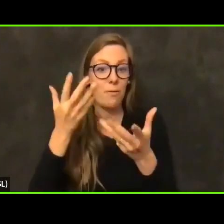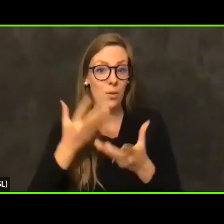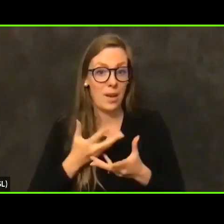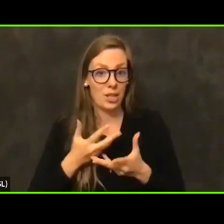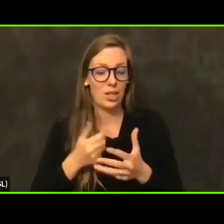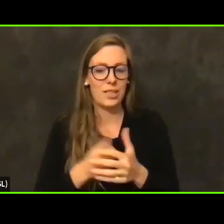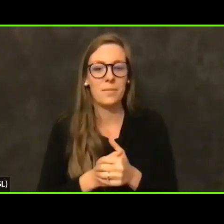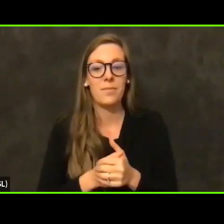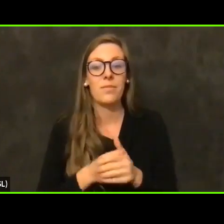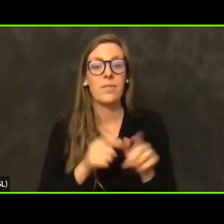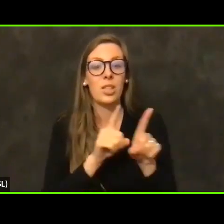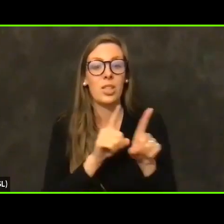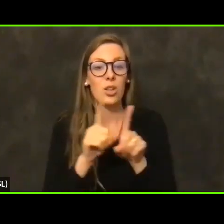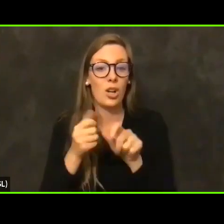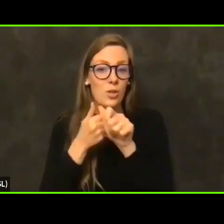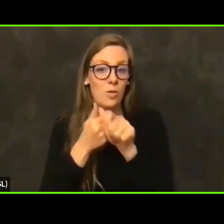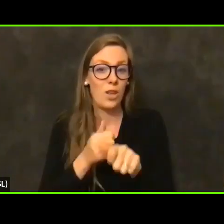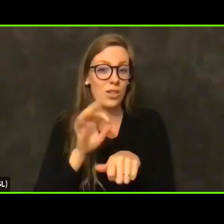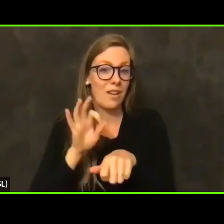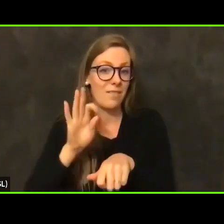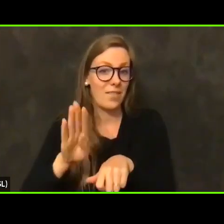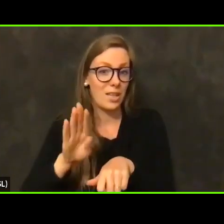You can also follow us on Facebook or Twitter.